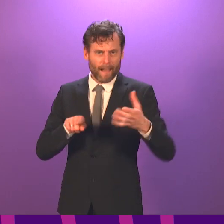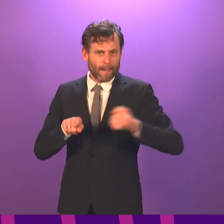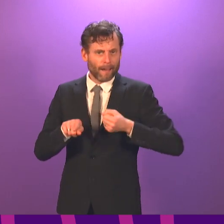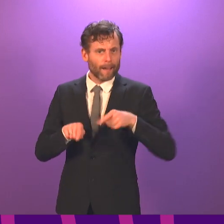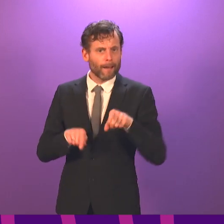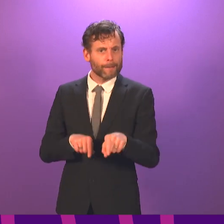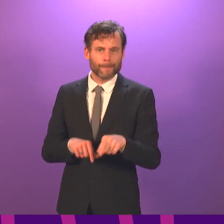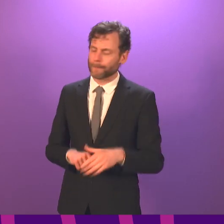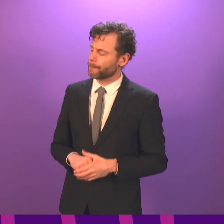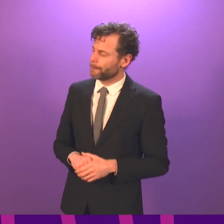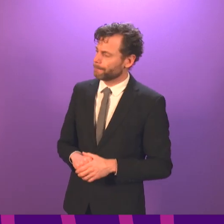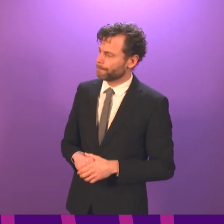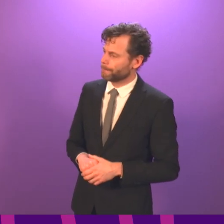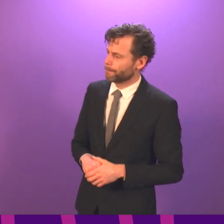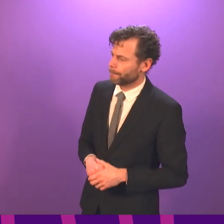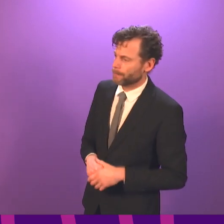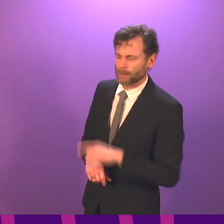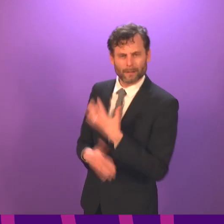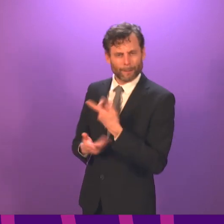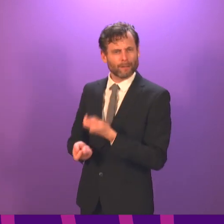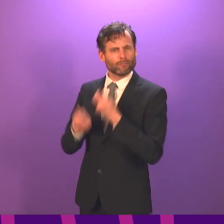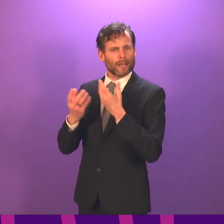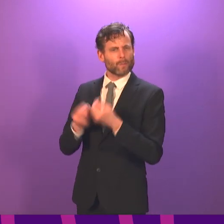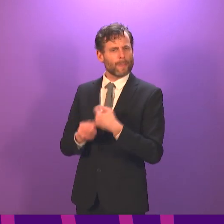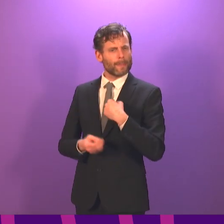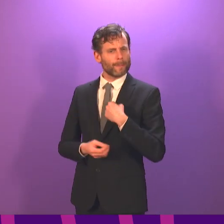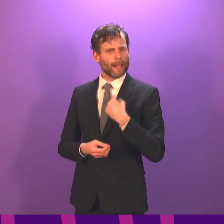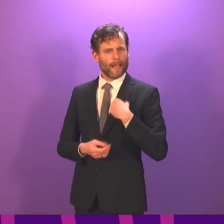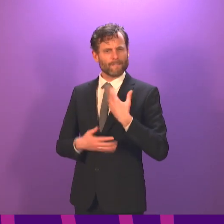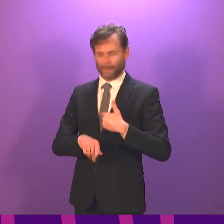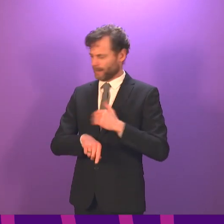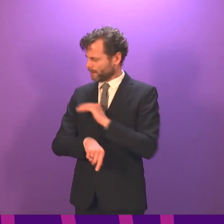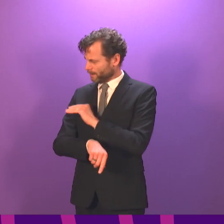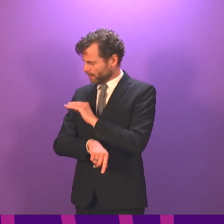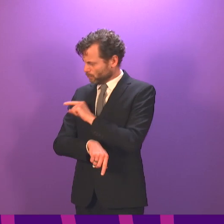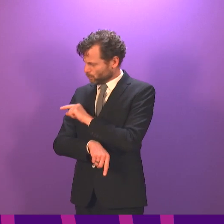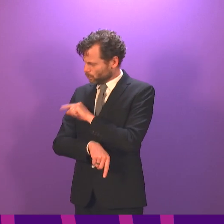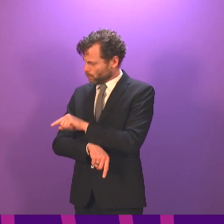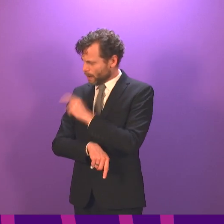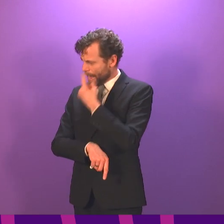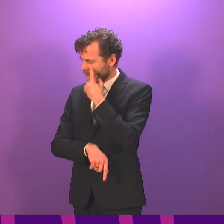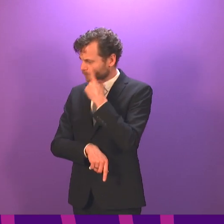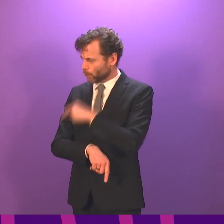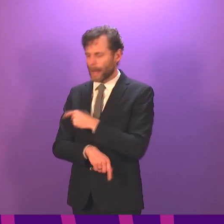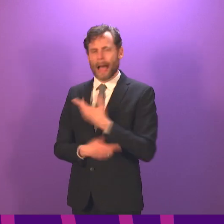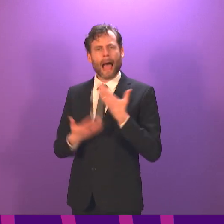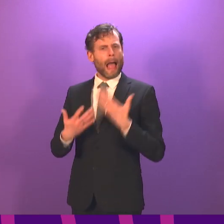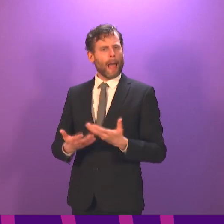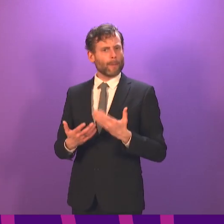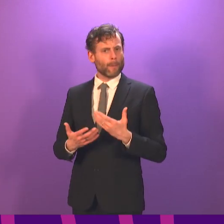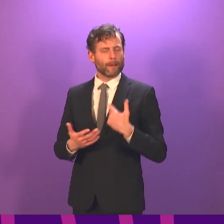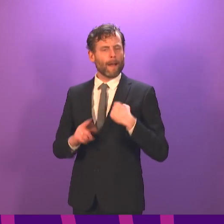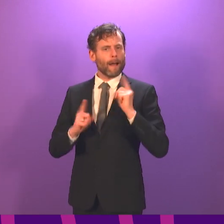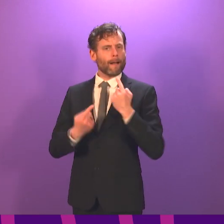The First Minister: The issue has been raised with me and it is something that I have asked to be considered. I cannot give a definitive answer right now,